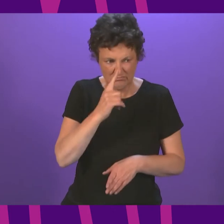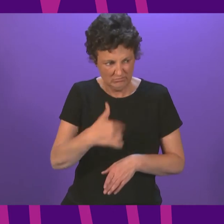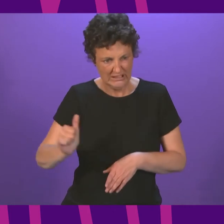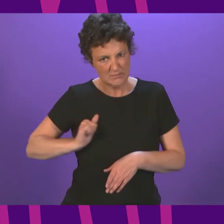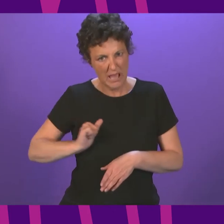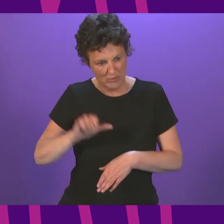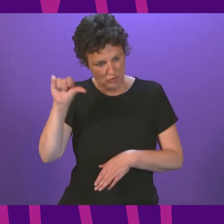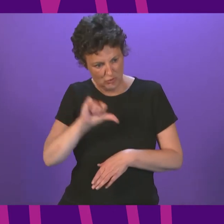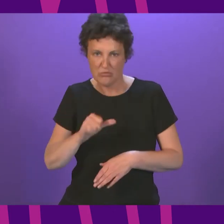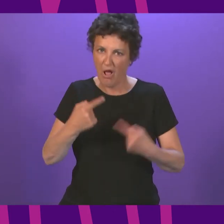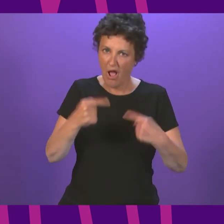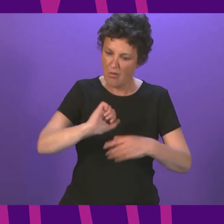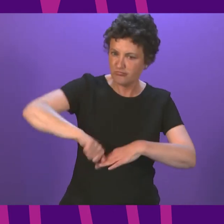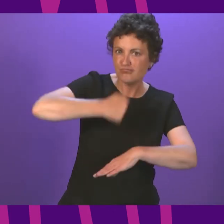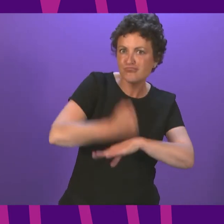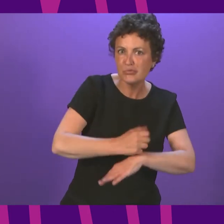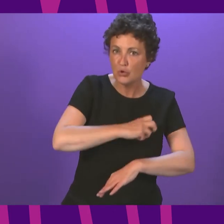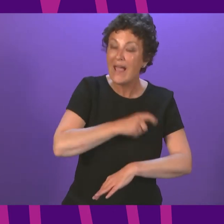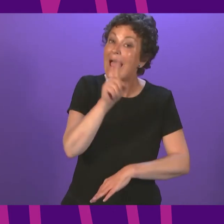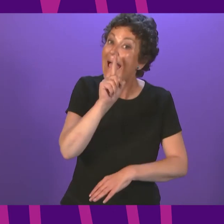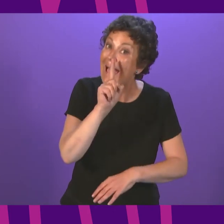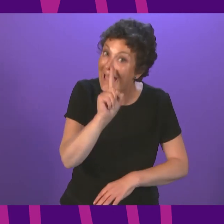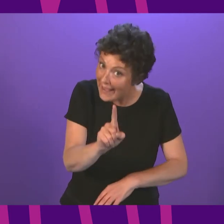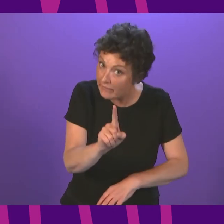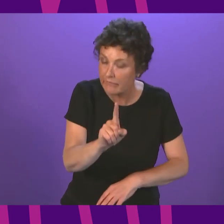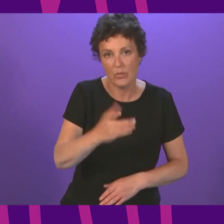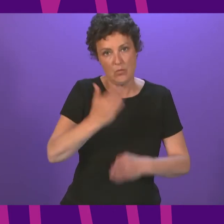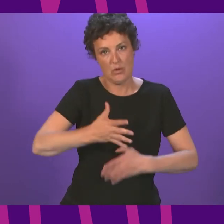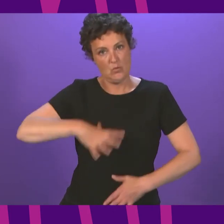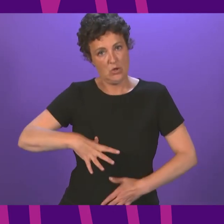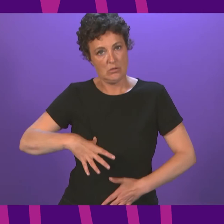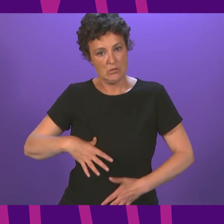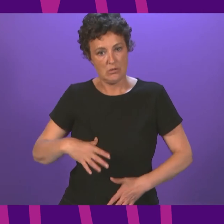to permit trade union organisation if the workers desire that. I would not necessarily